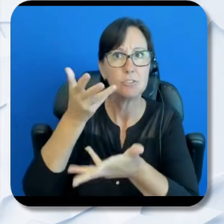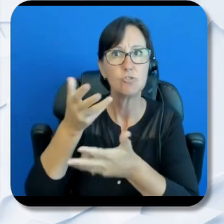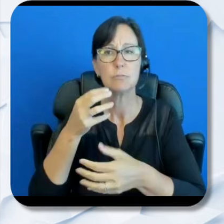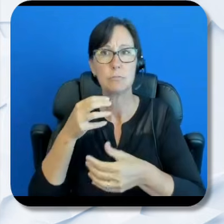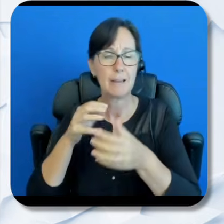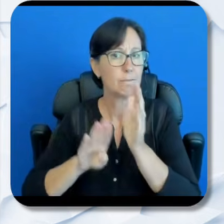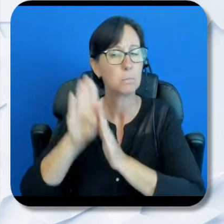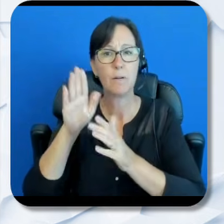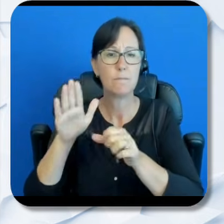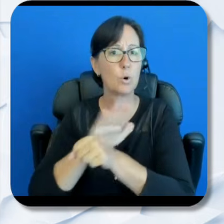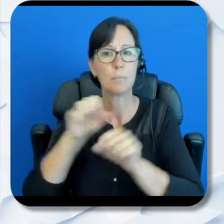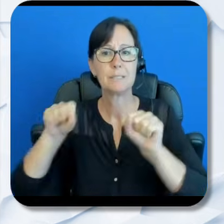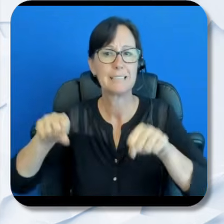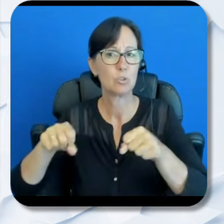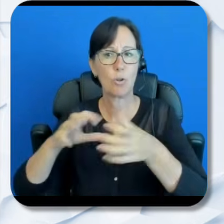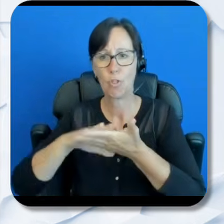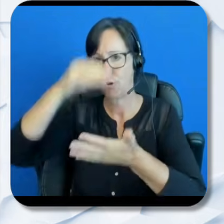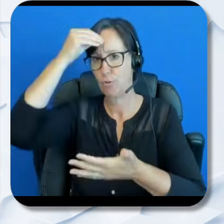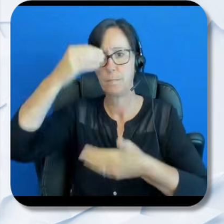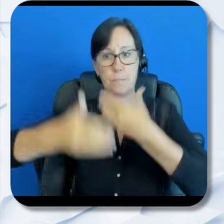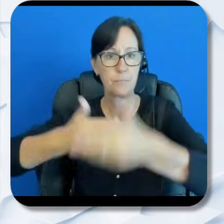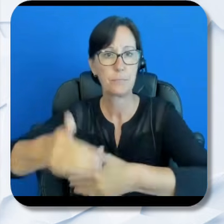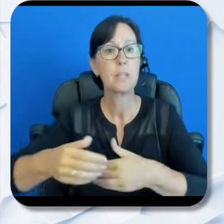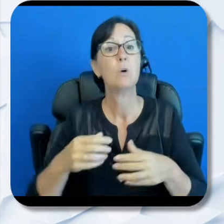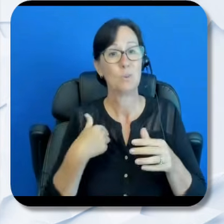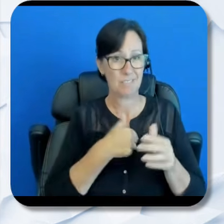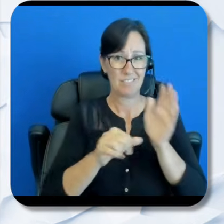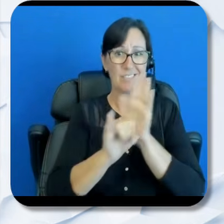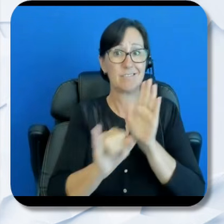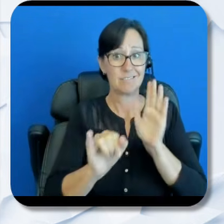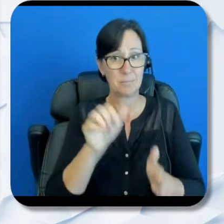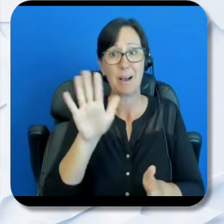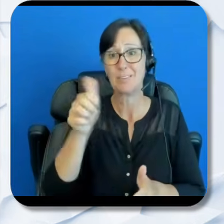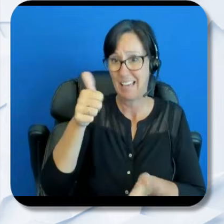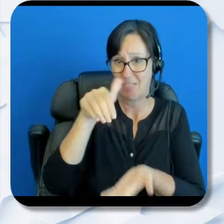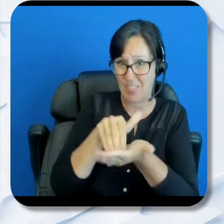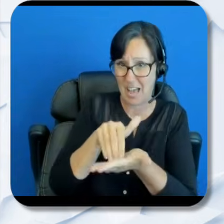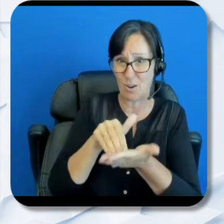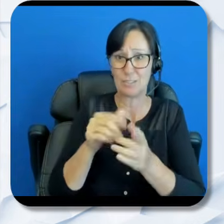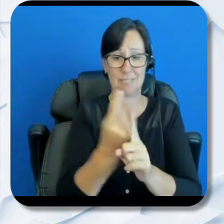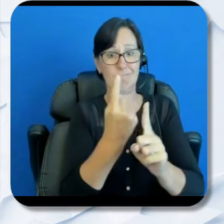Today, California schools have identified approximately 10,000 unaccompanied homeless youth.